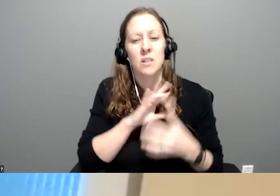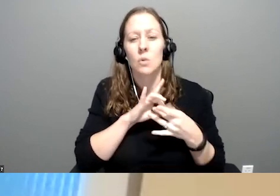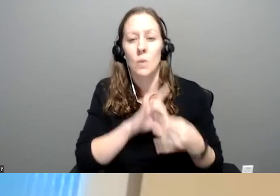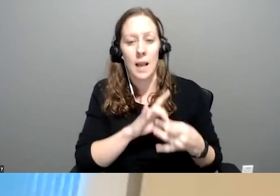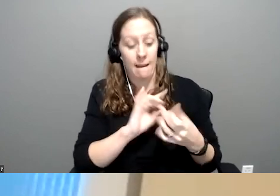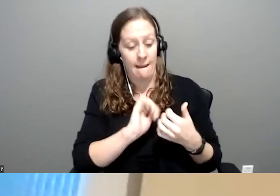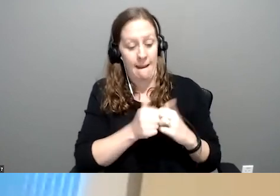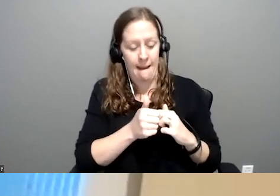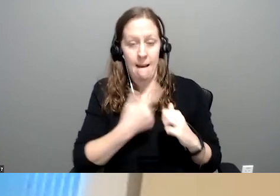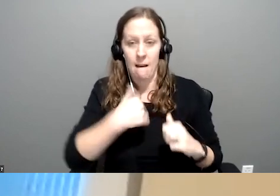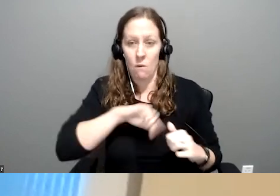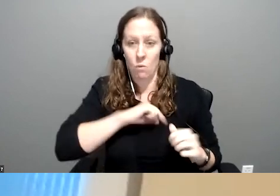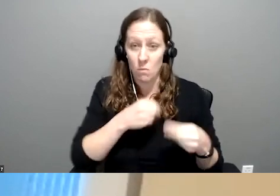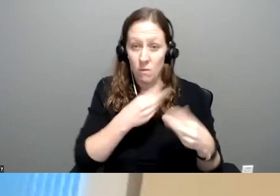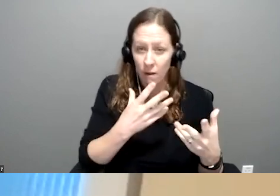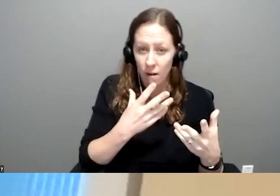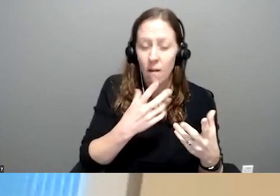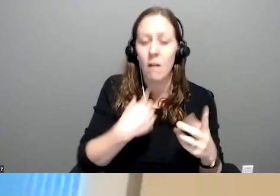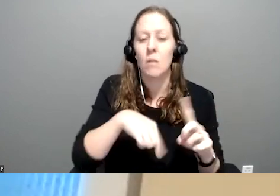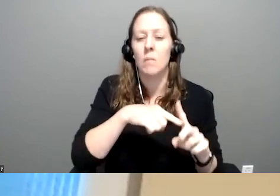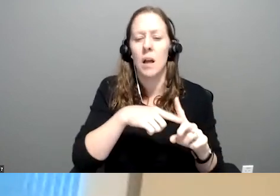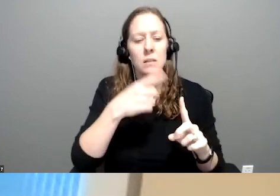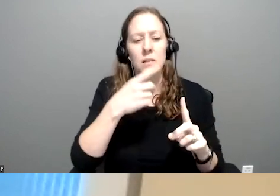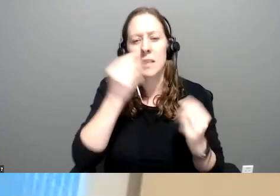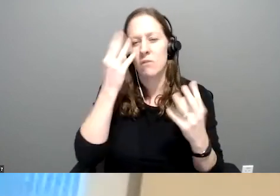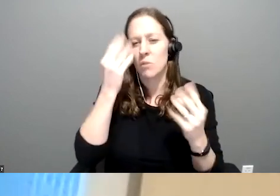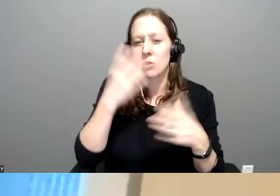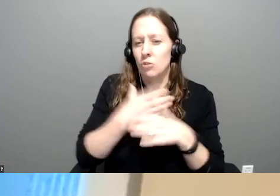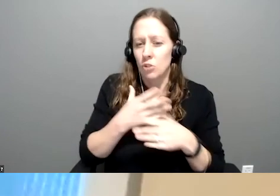So what we found were that the employers and community service